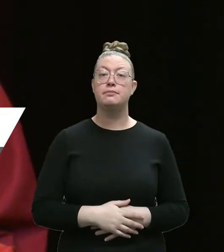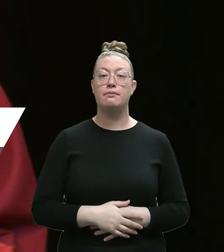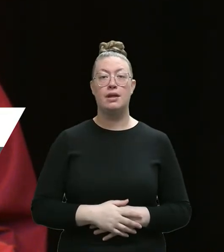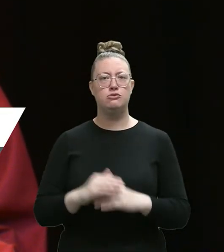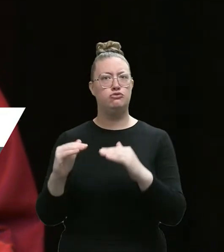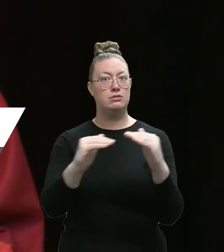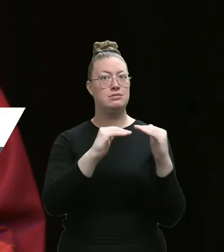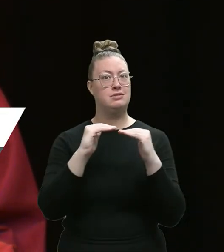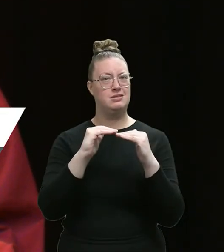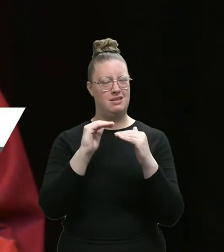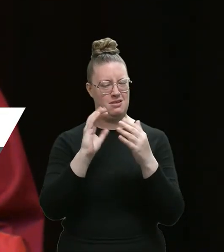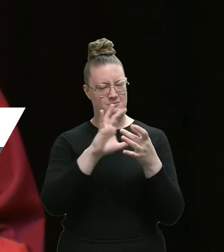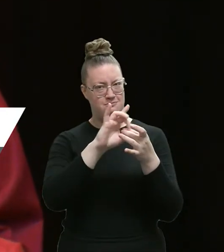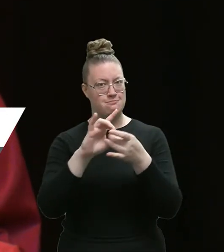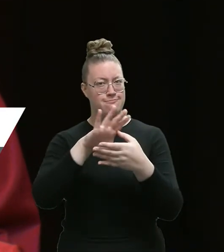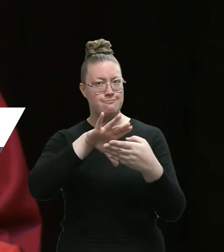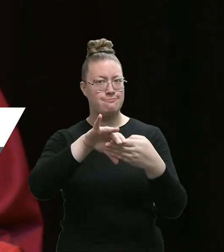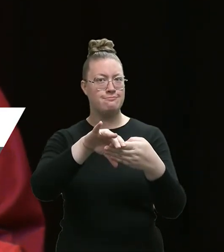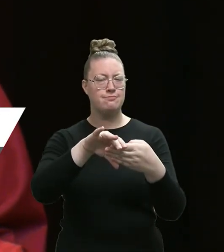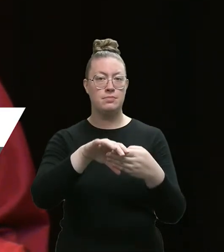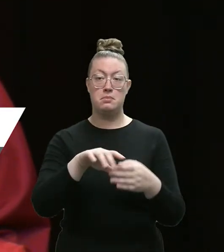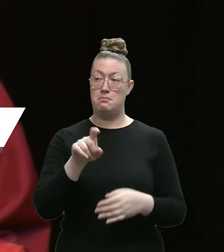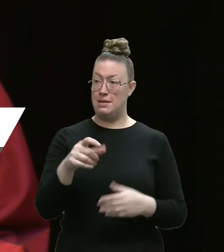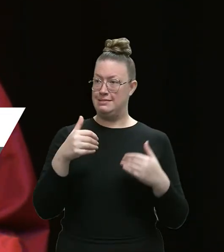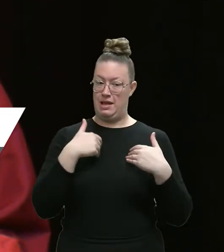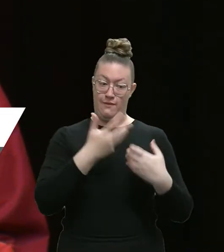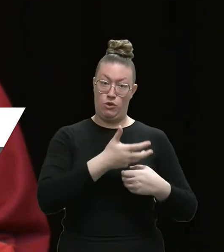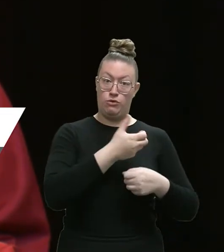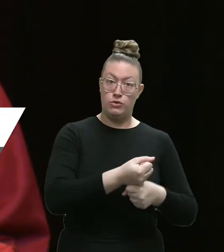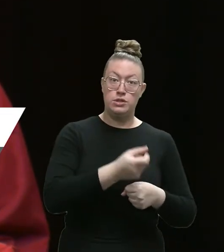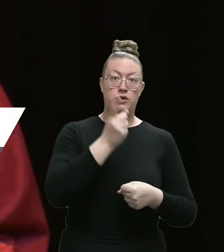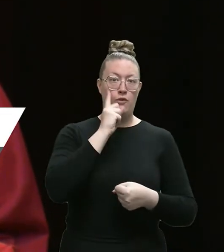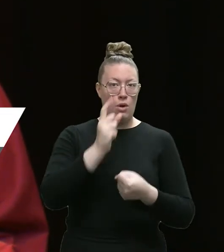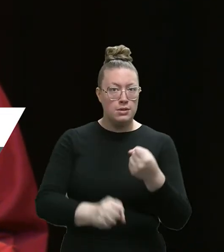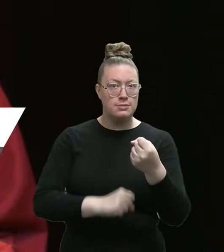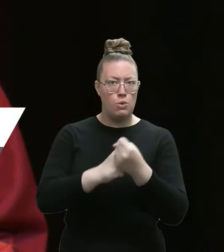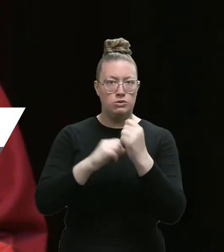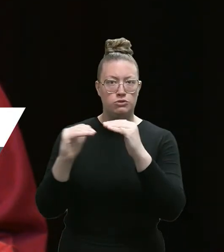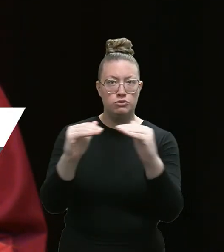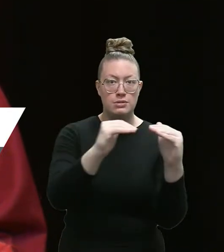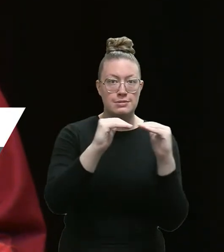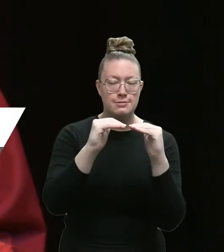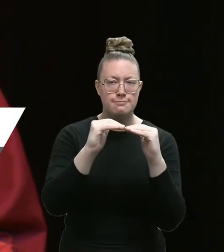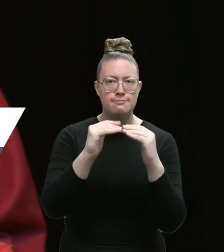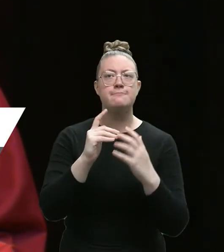didn't originally mean the awesome red bird that we have as our mascot.